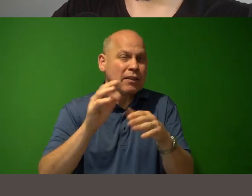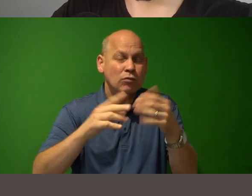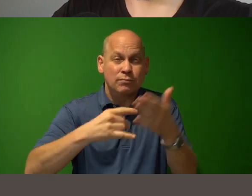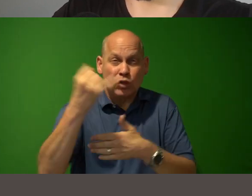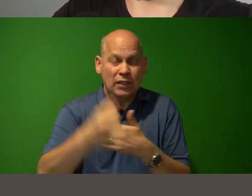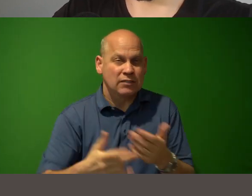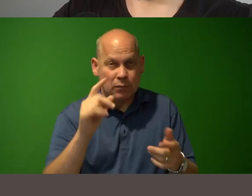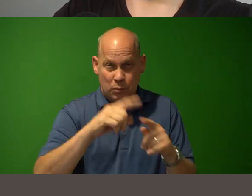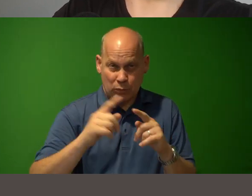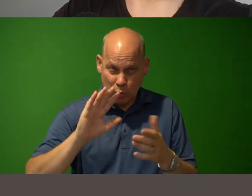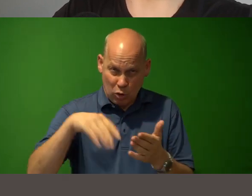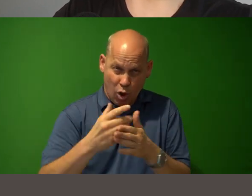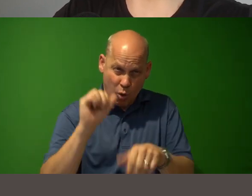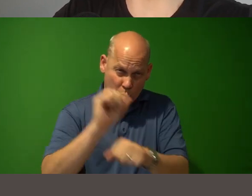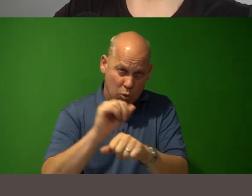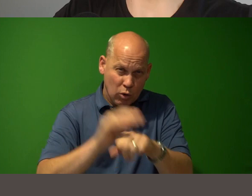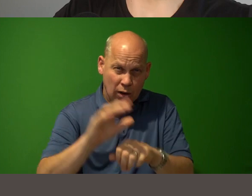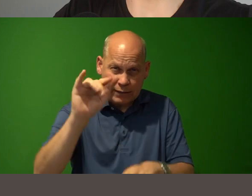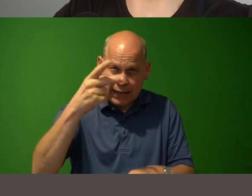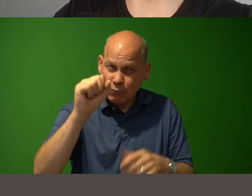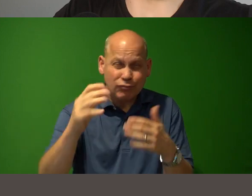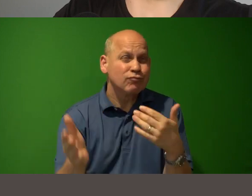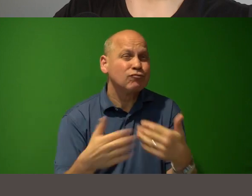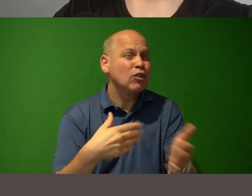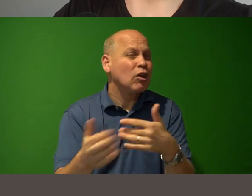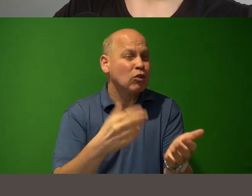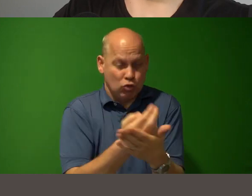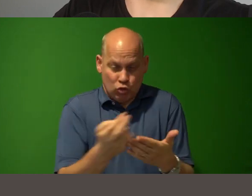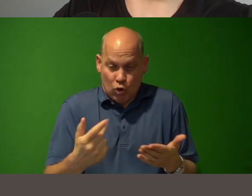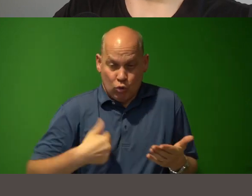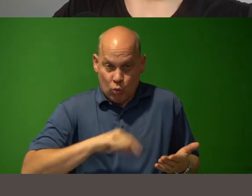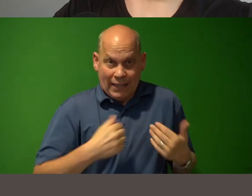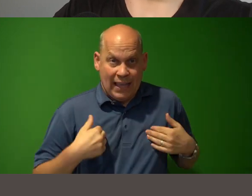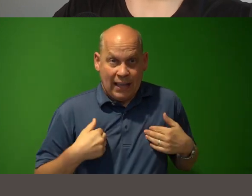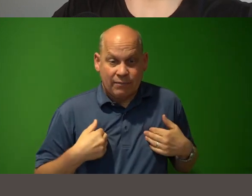But we all work on diagrams, regardless of the resources we have at disposal.